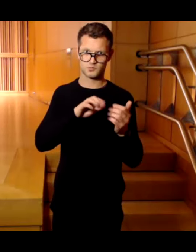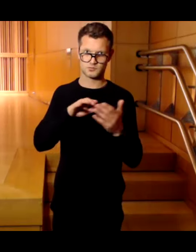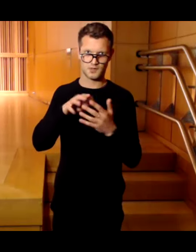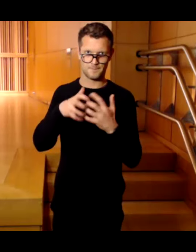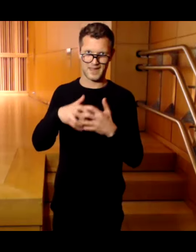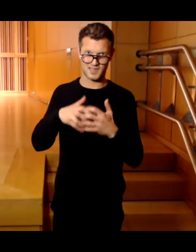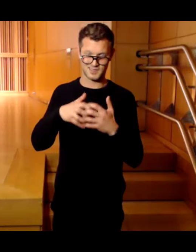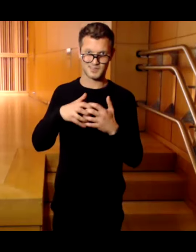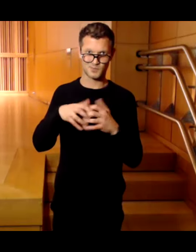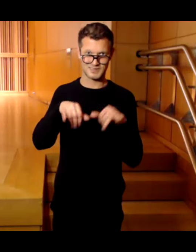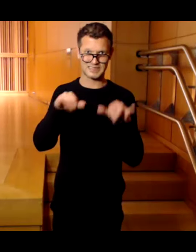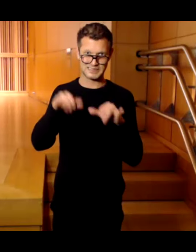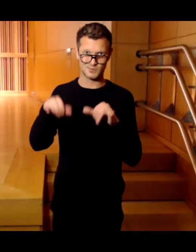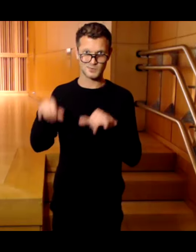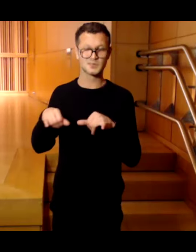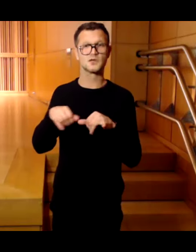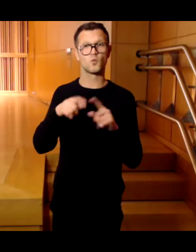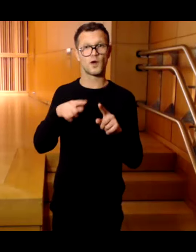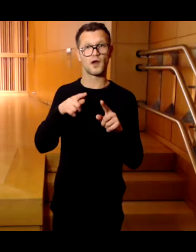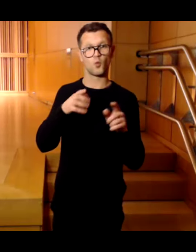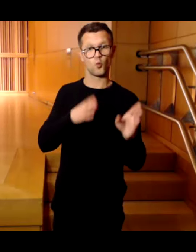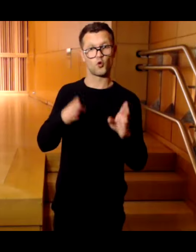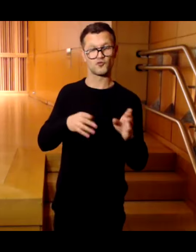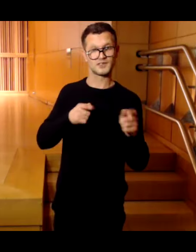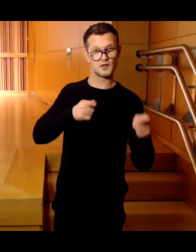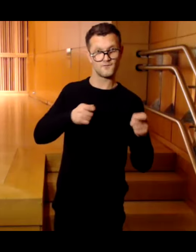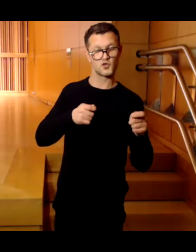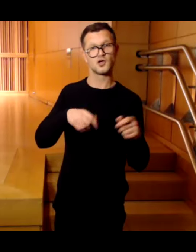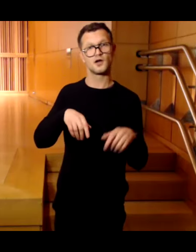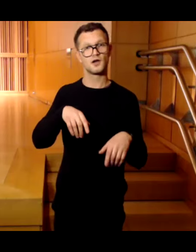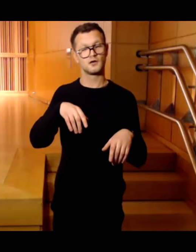governed, managed. controlled.